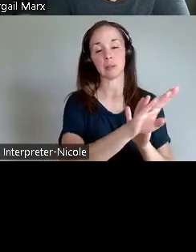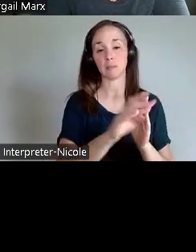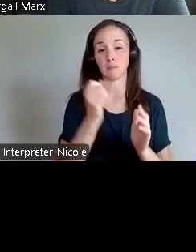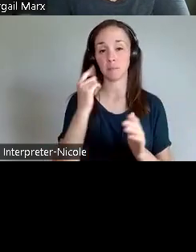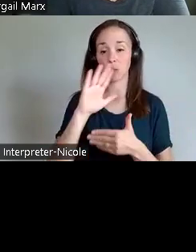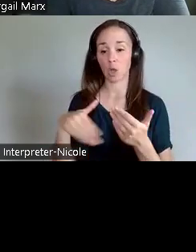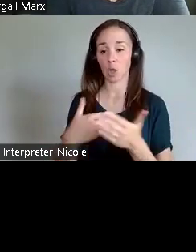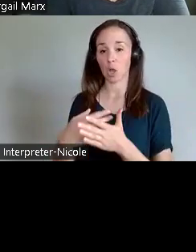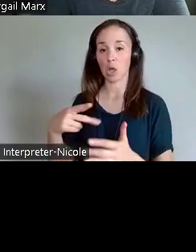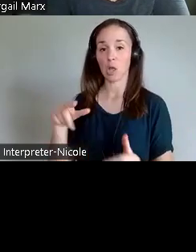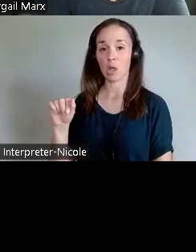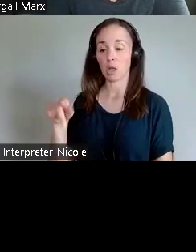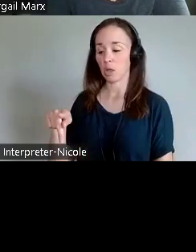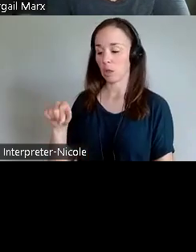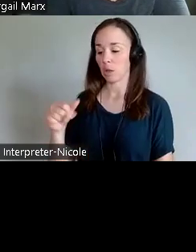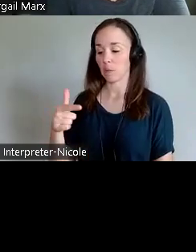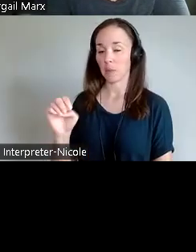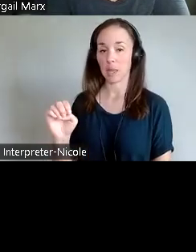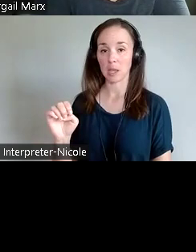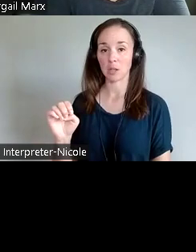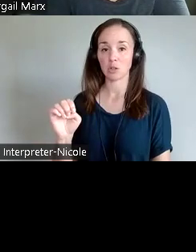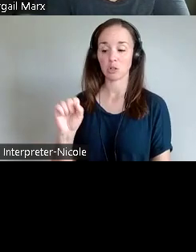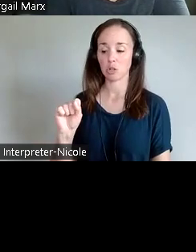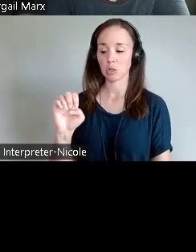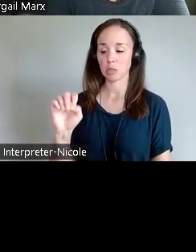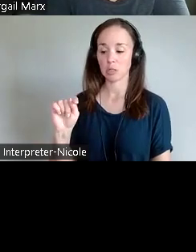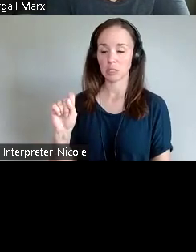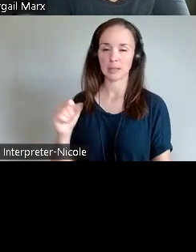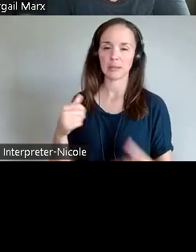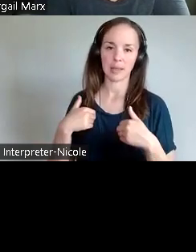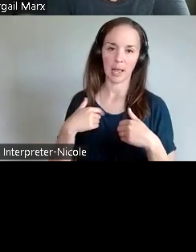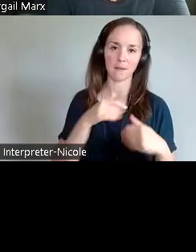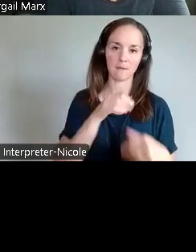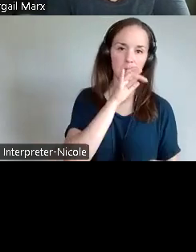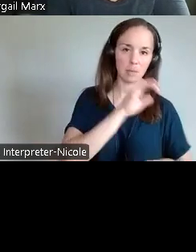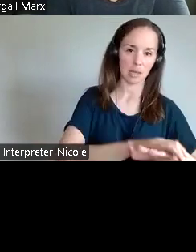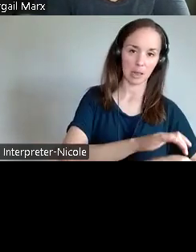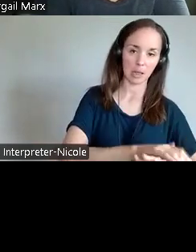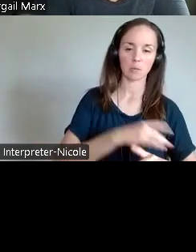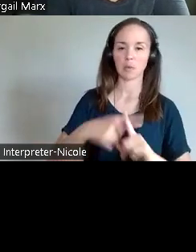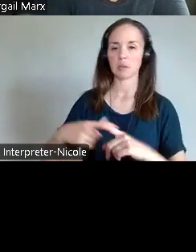also offer both Spanish and English, and some of the symbols, I didn't mention this previously,